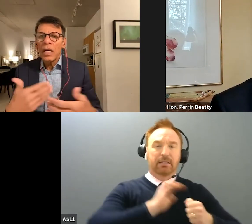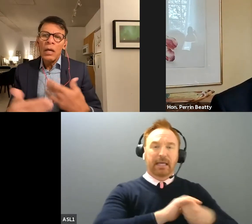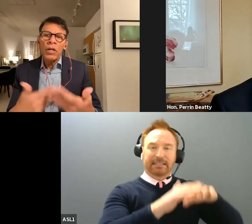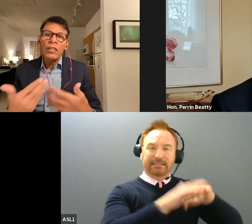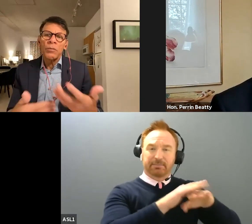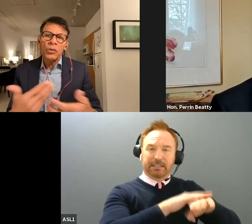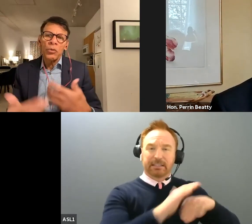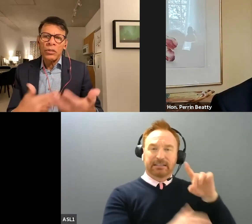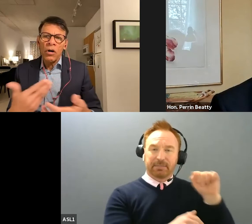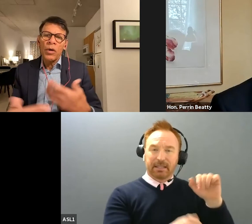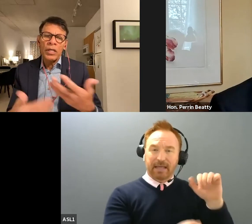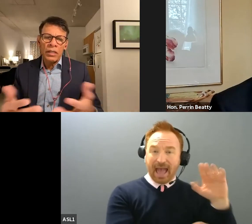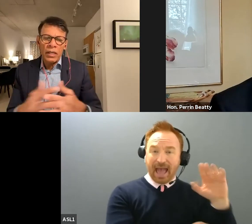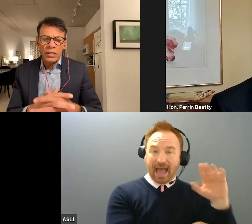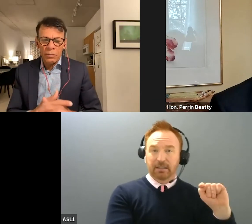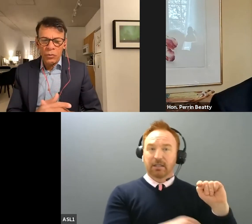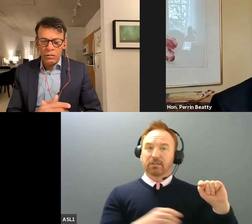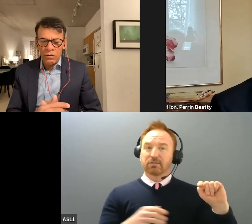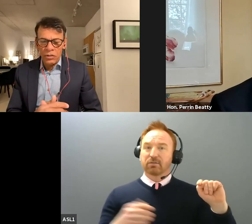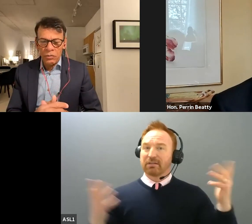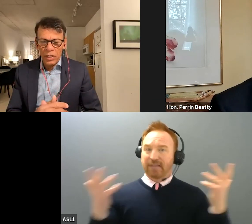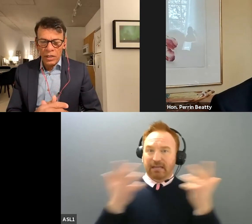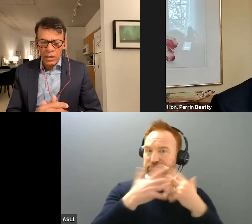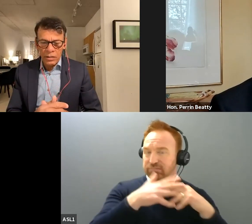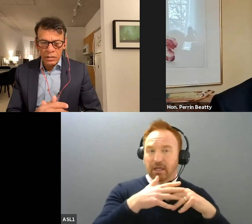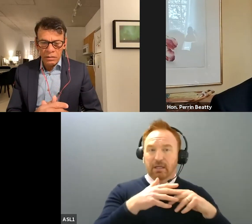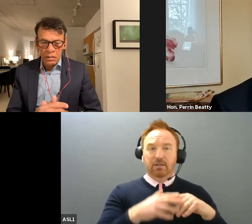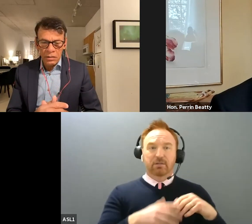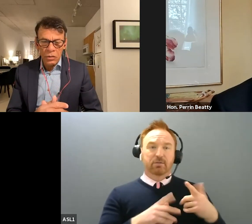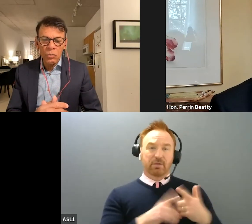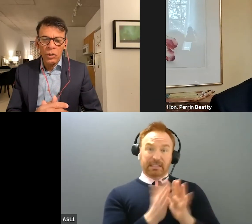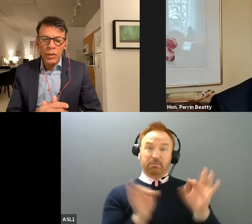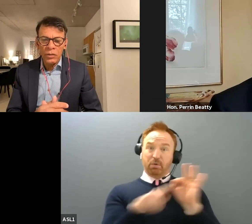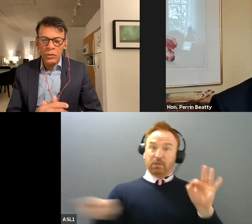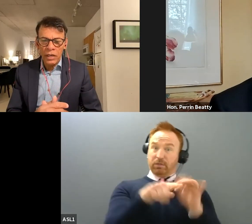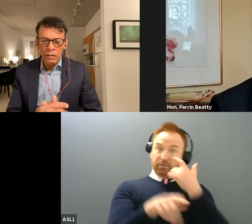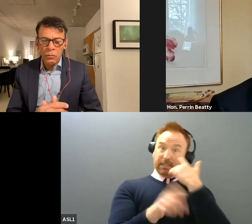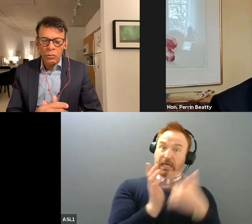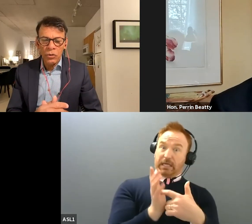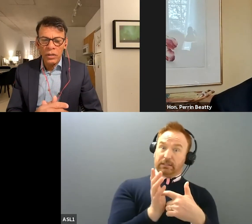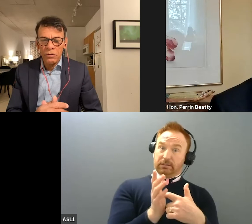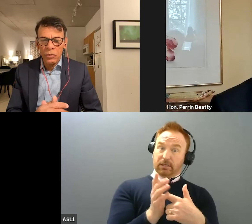it will get some of the tools. As always, I think it's important for us to recognize this. There's good work we can do together. And more importantly, of course,